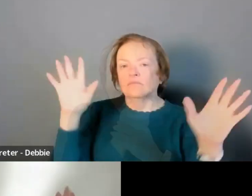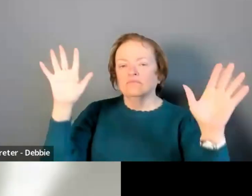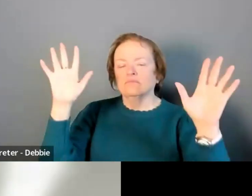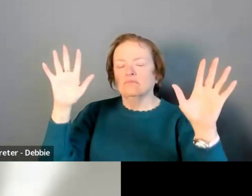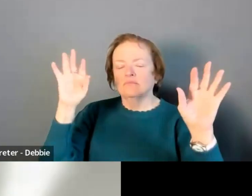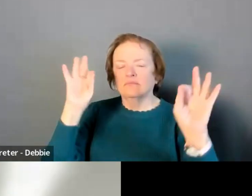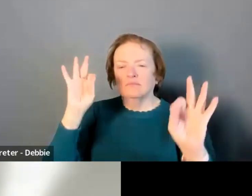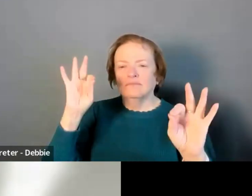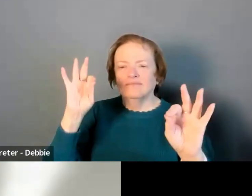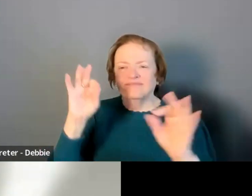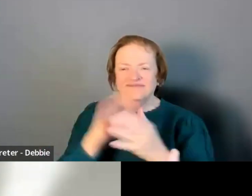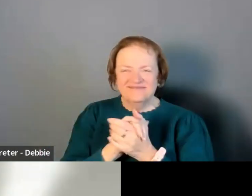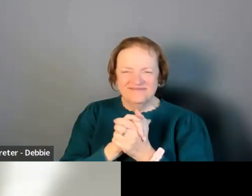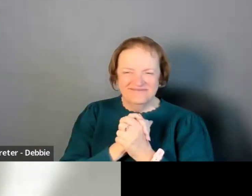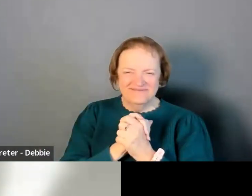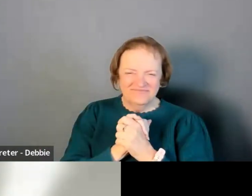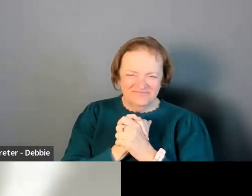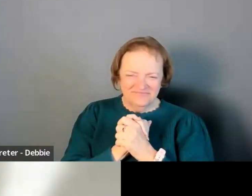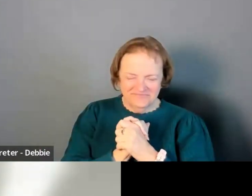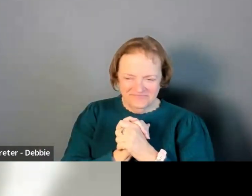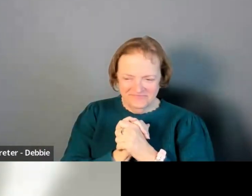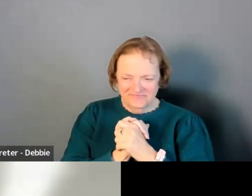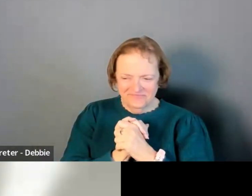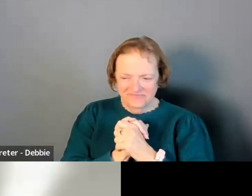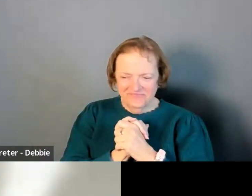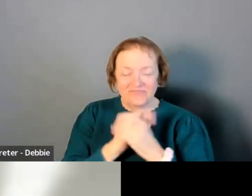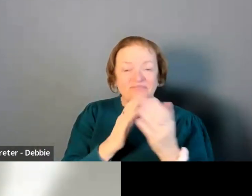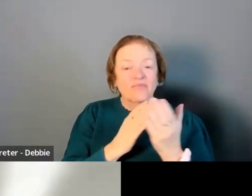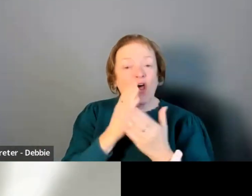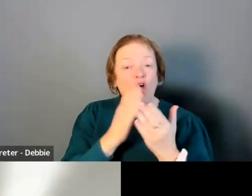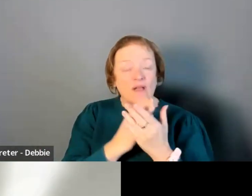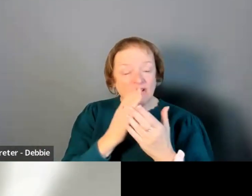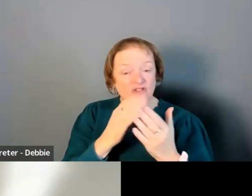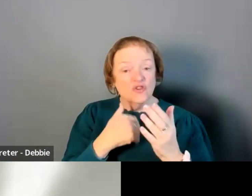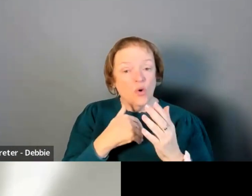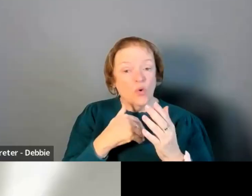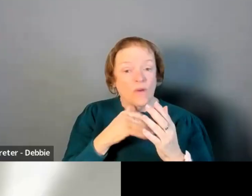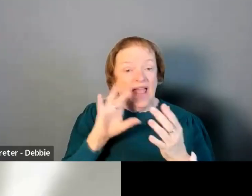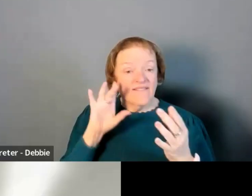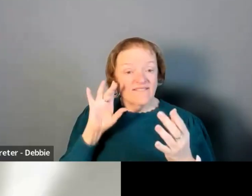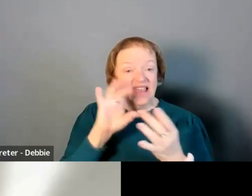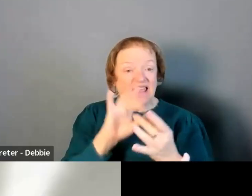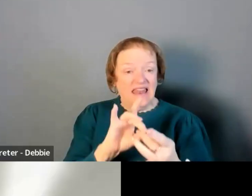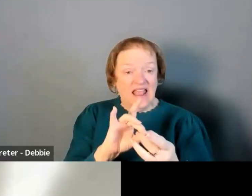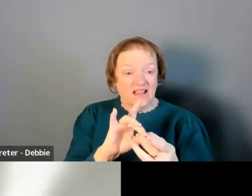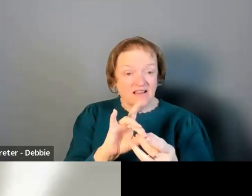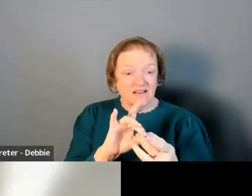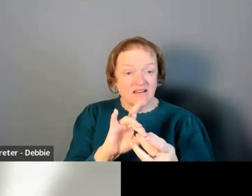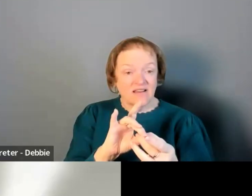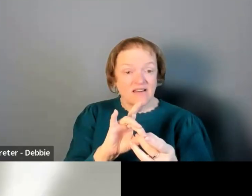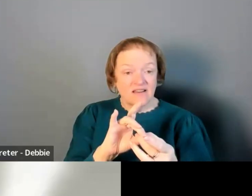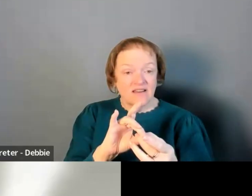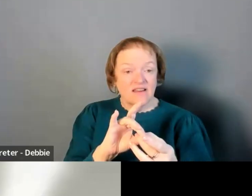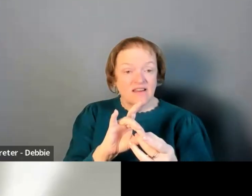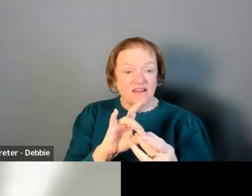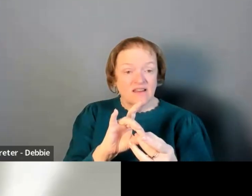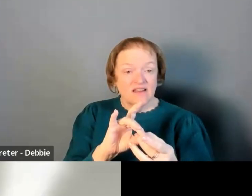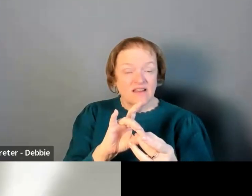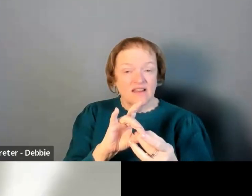Sorry. Okay, so we hit connect. And Monica is going to, uh, put the hearing aid next to her and